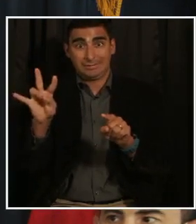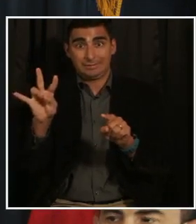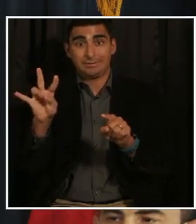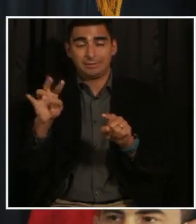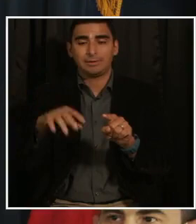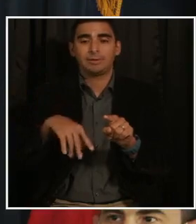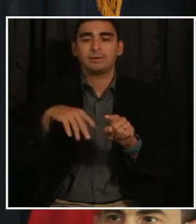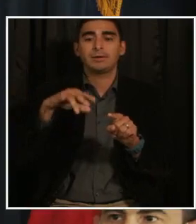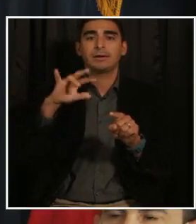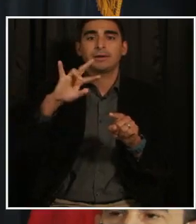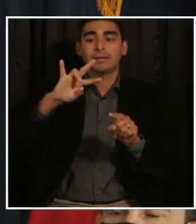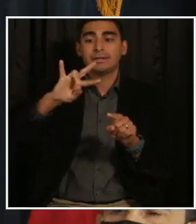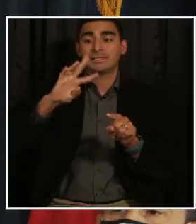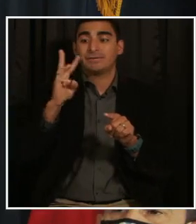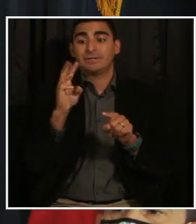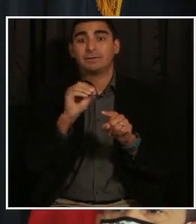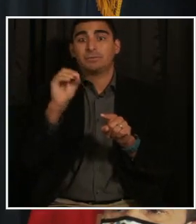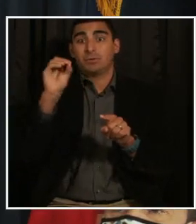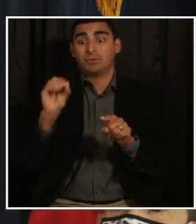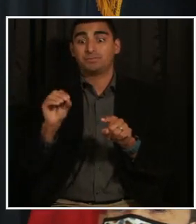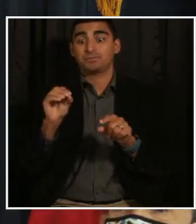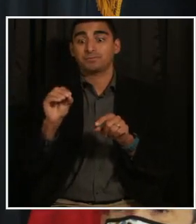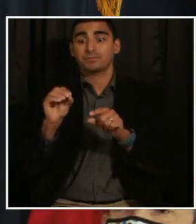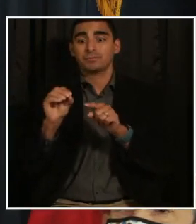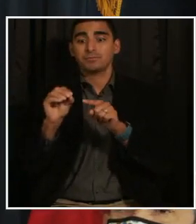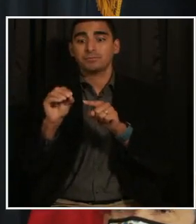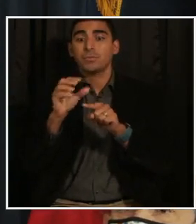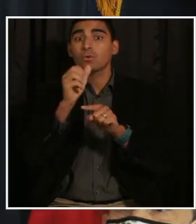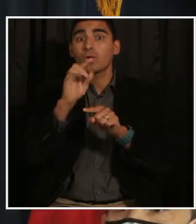just over 76 percent of those 18 and i'm up have gotten their first dose